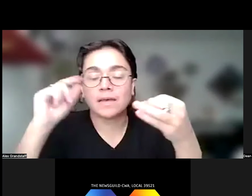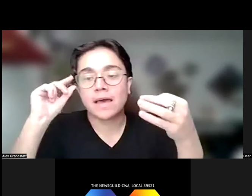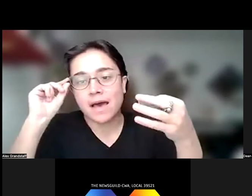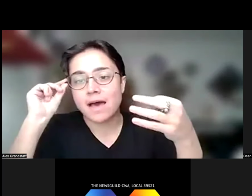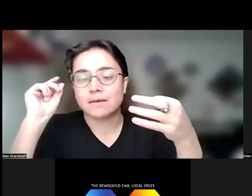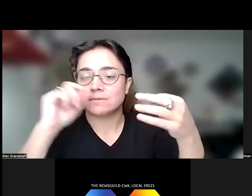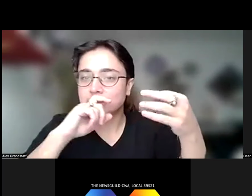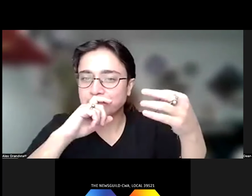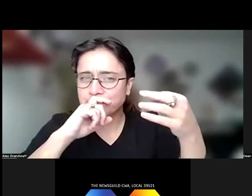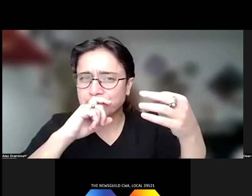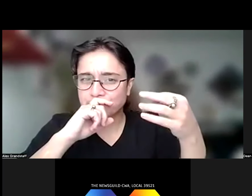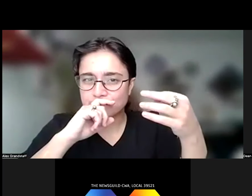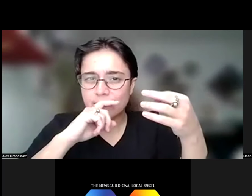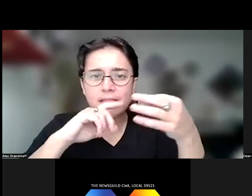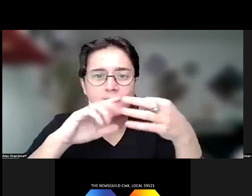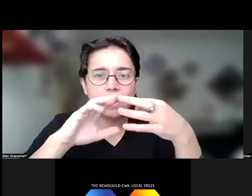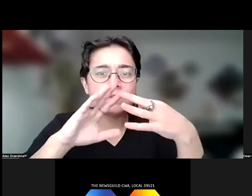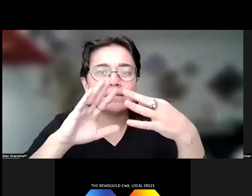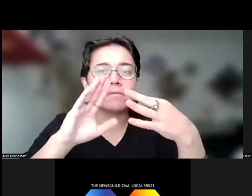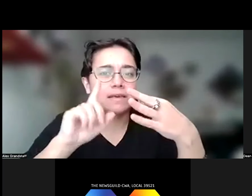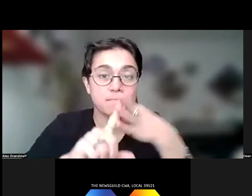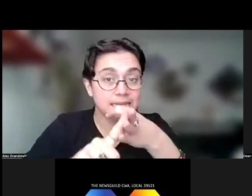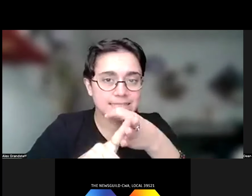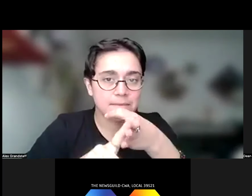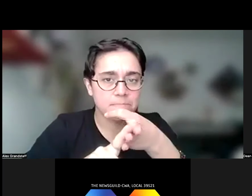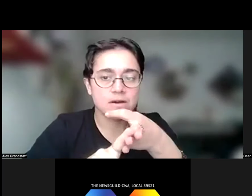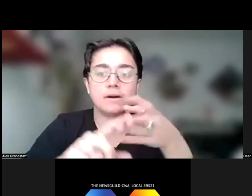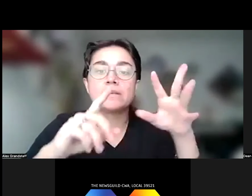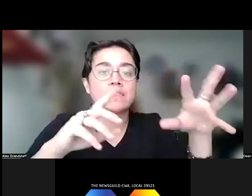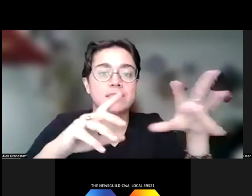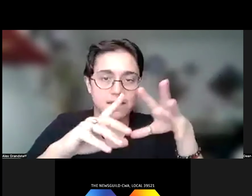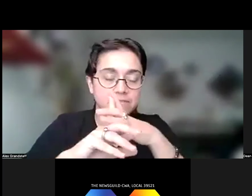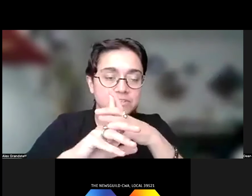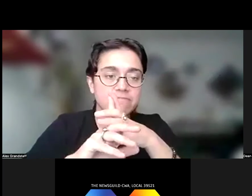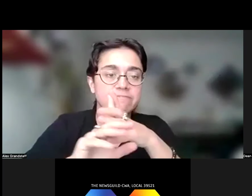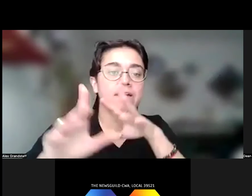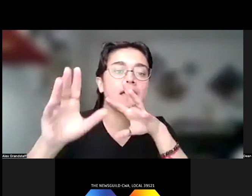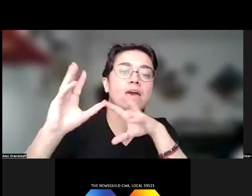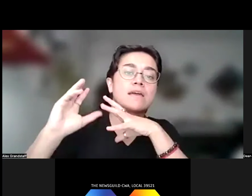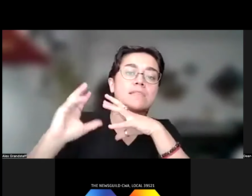websites to see how they have voted in the past on things, issues that they say are important